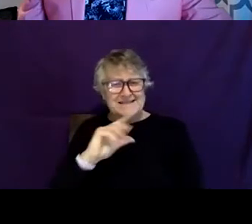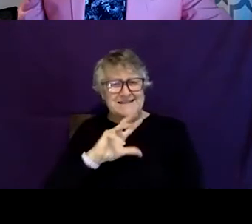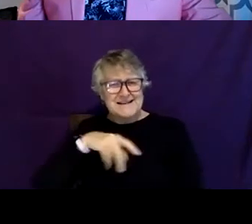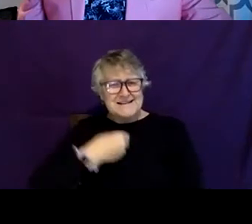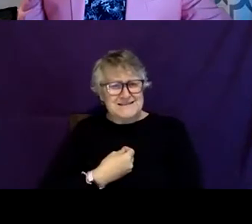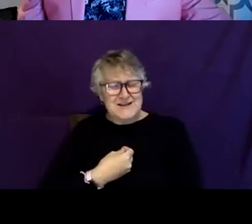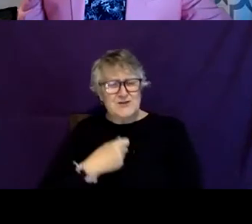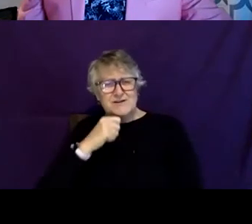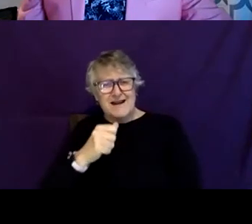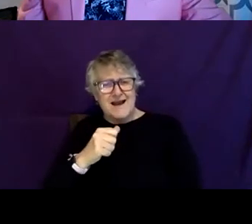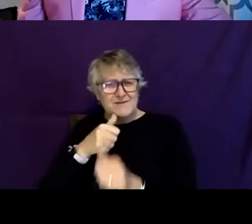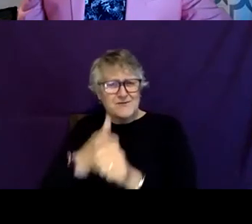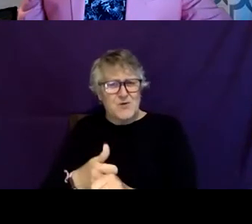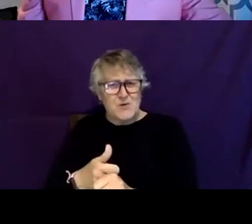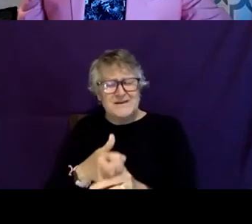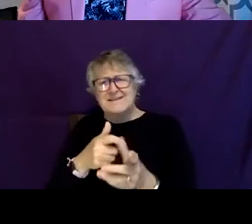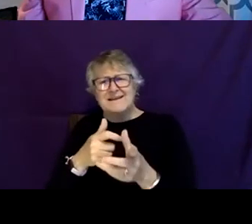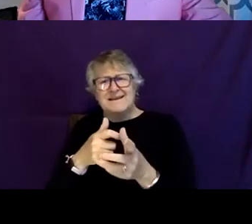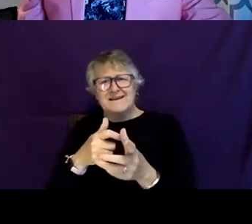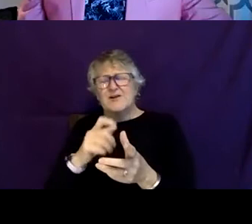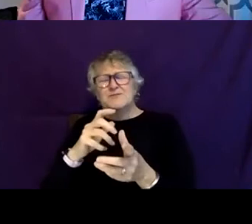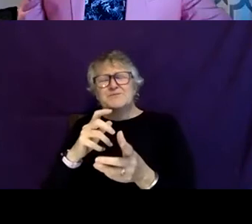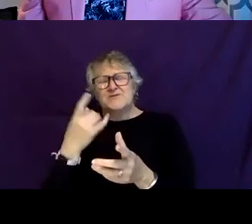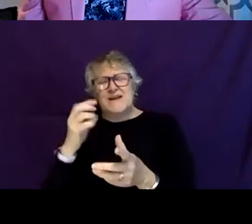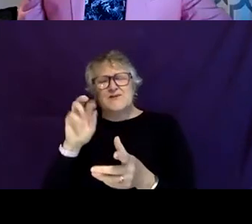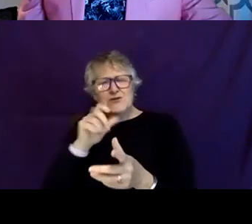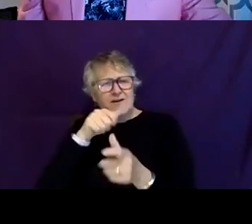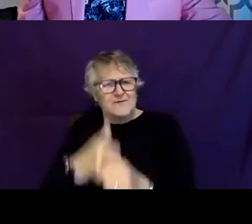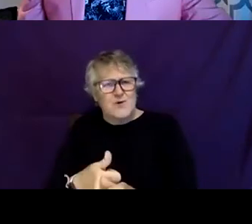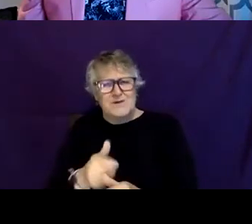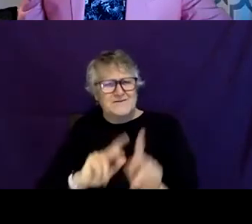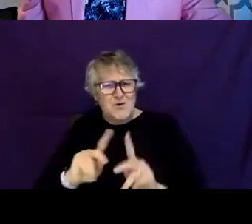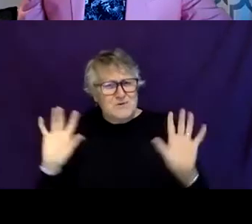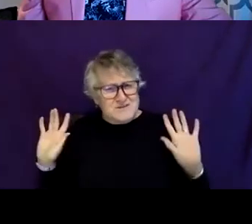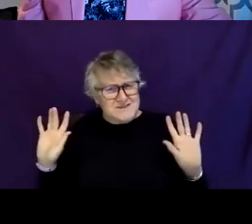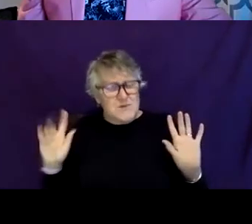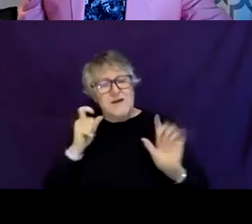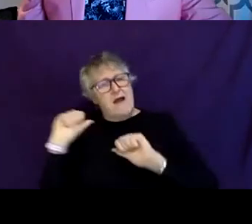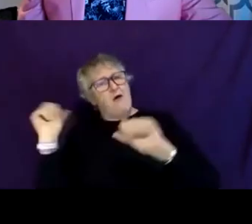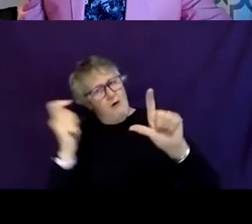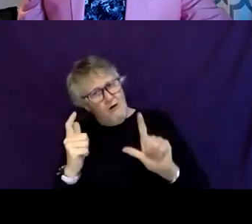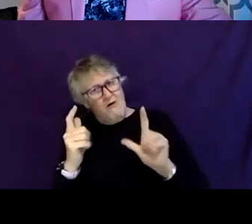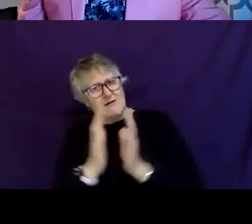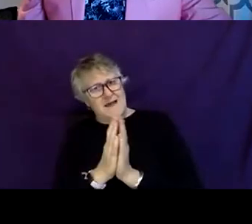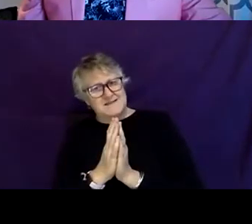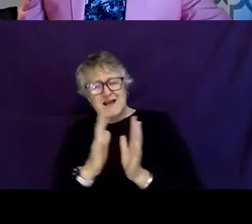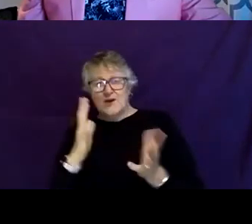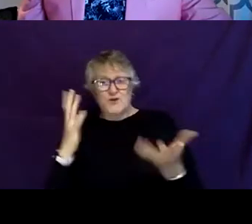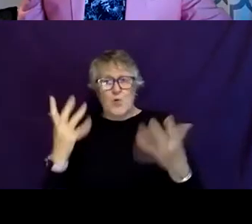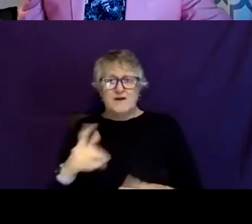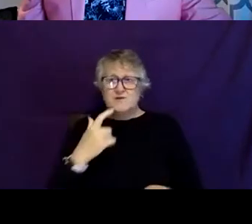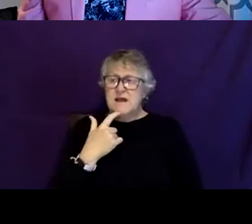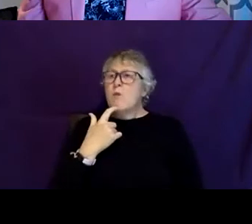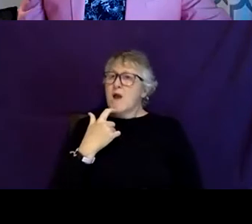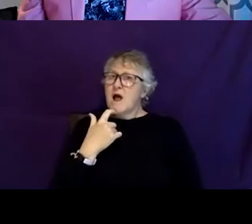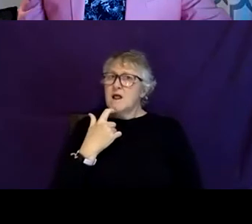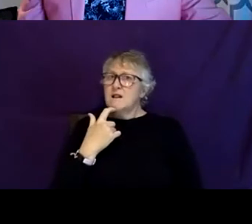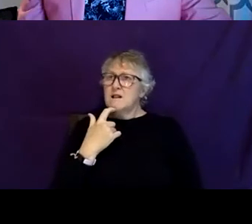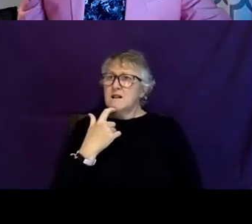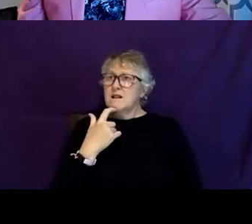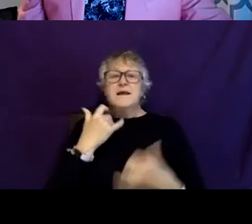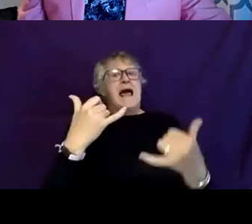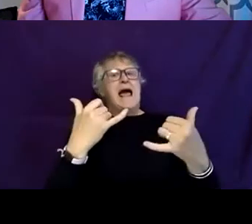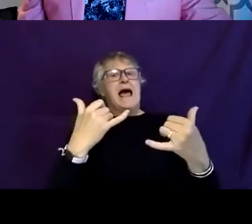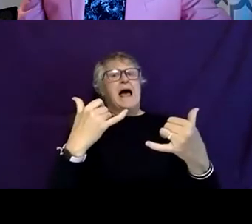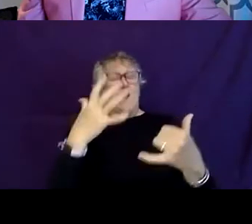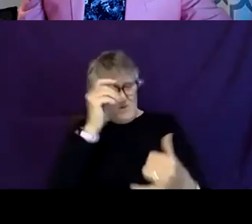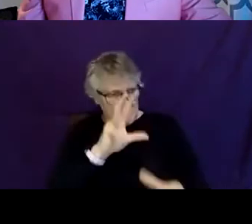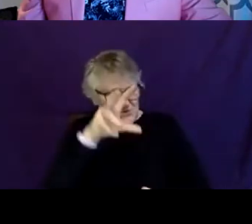And so I think the same thing goes with Disability Justice right like we can't wait until disabled, people with disabilities come in and say hey now I want to participate in this research project, we're never going to hear that if they don't feel seen